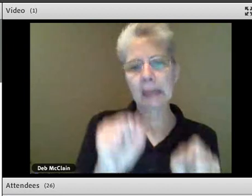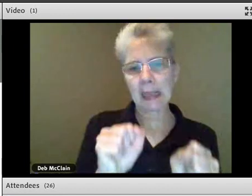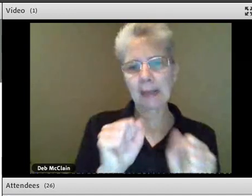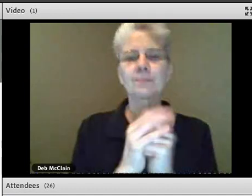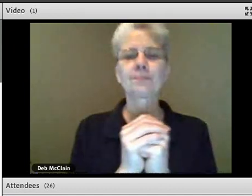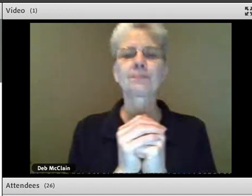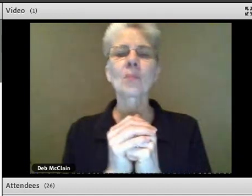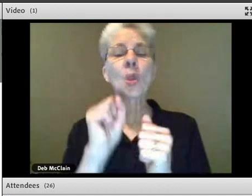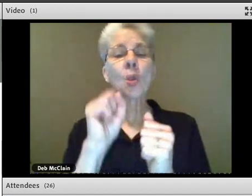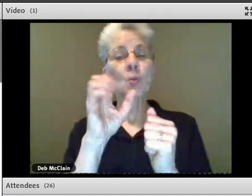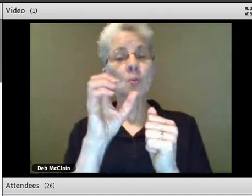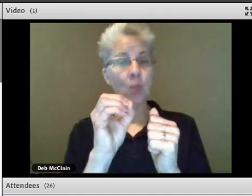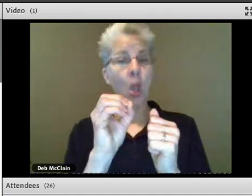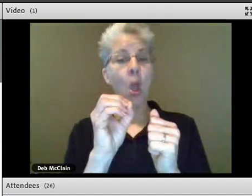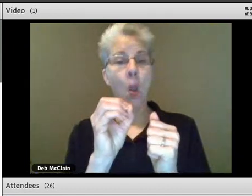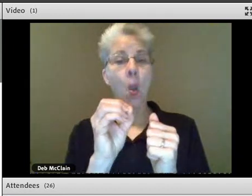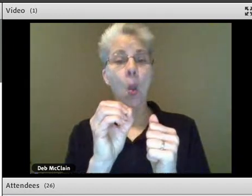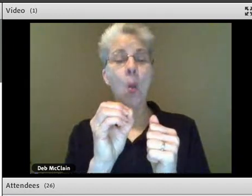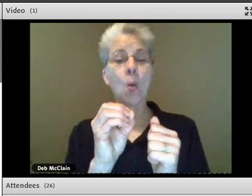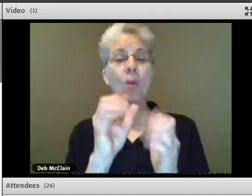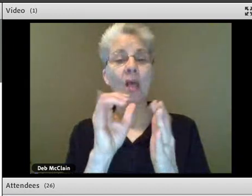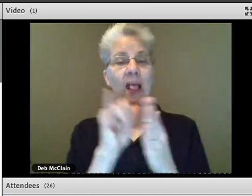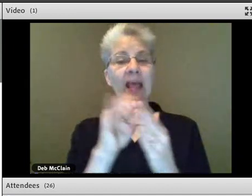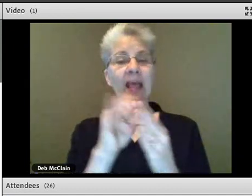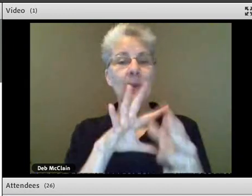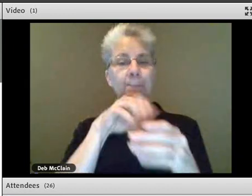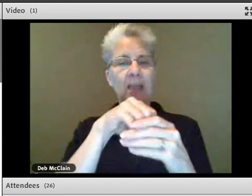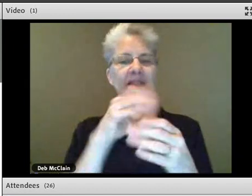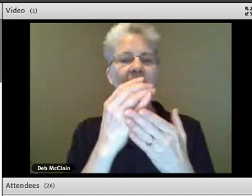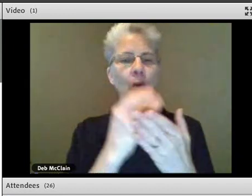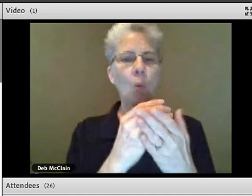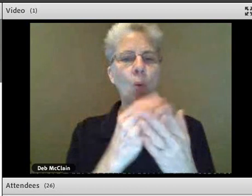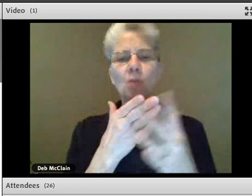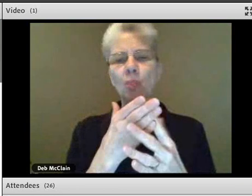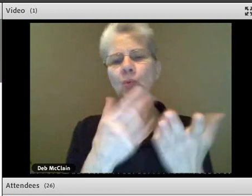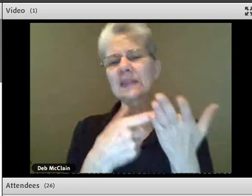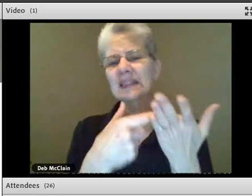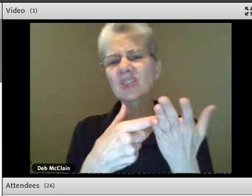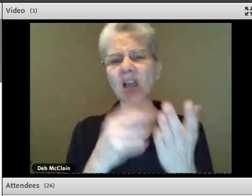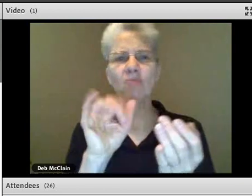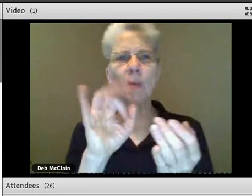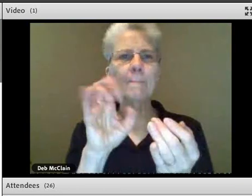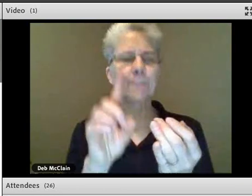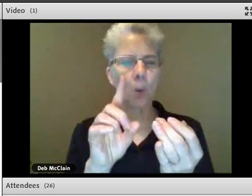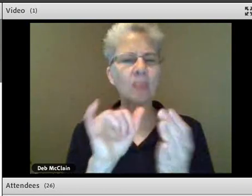and so whether that's through built-in course mail or through discussion boards, that's usually how you see people communicate.